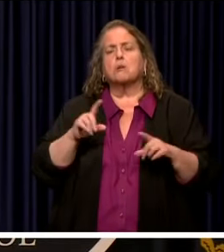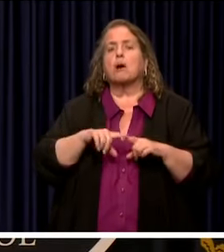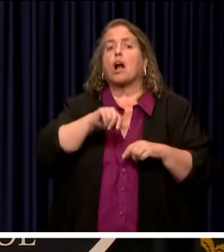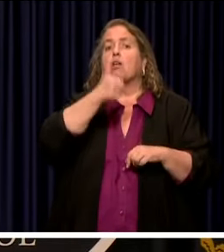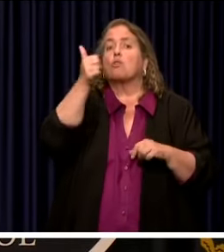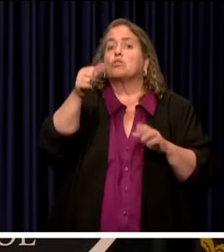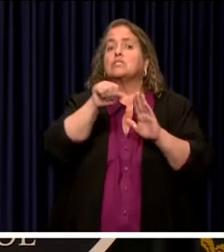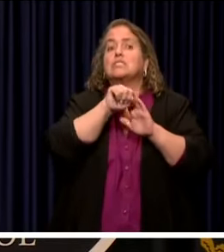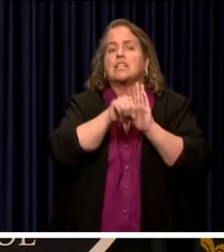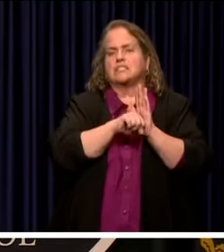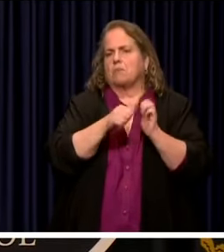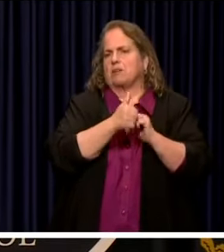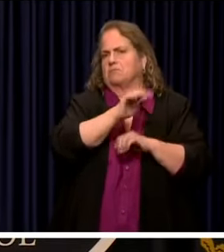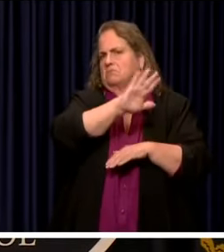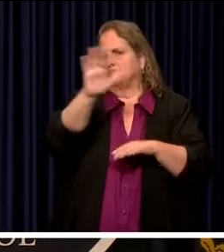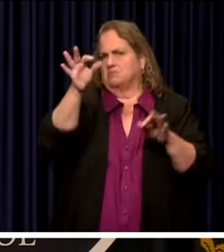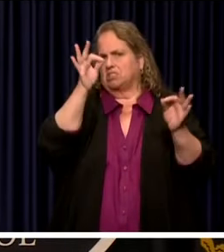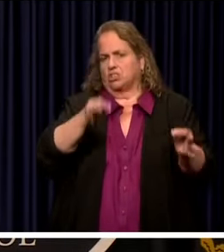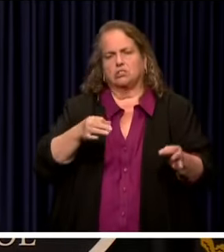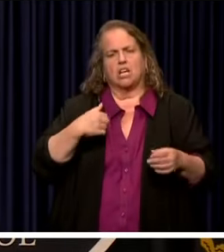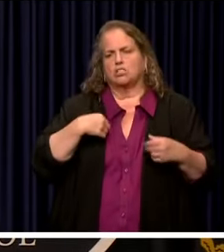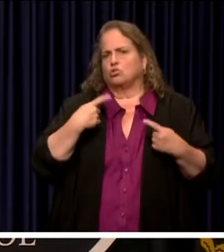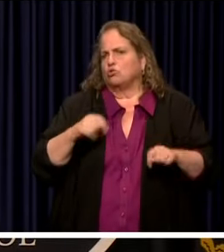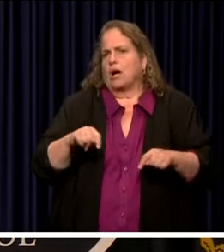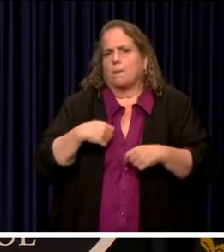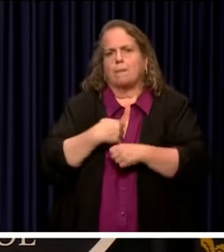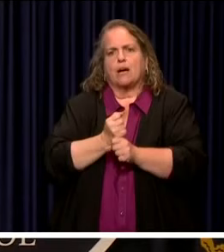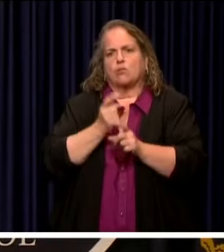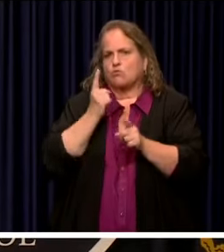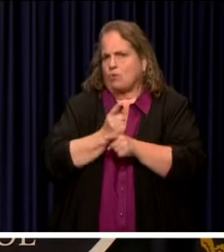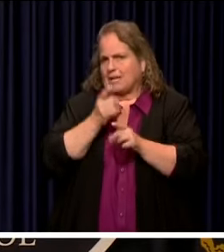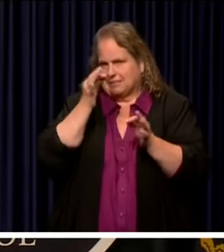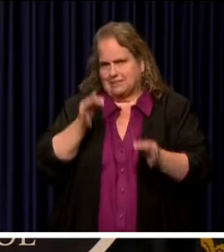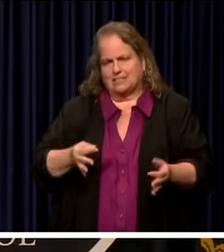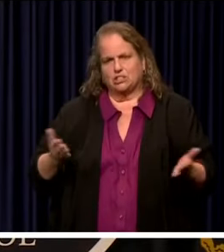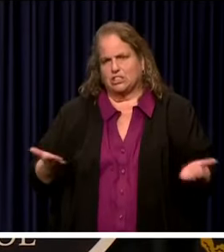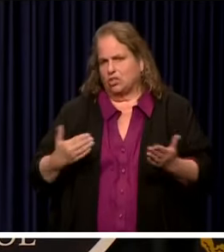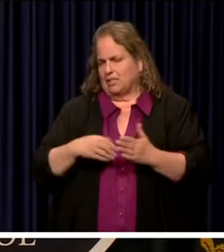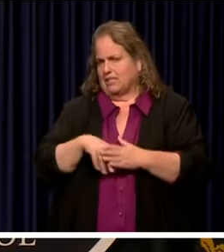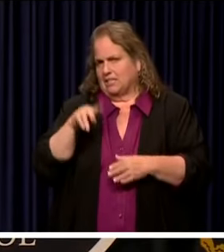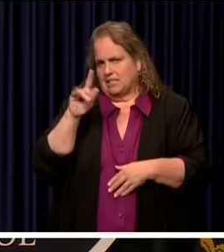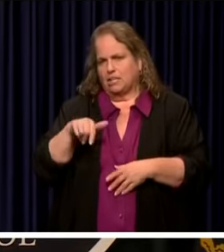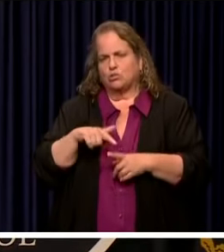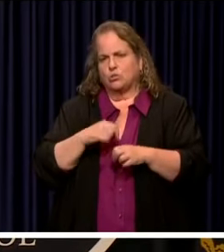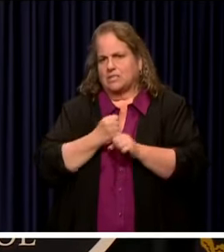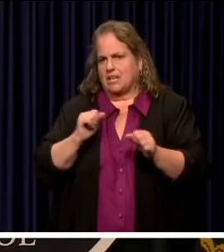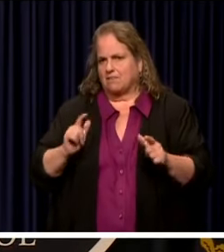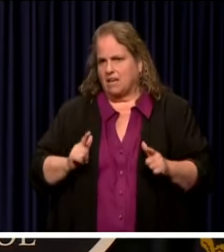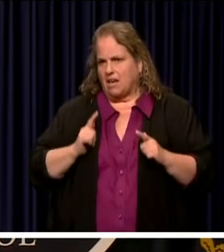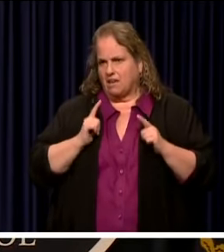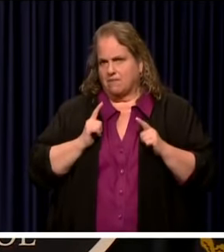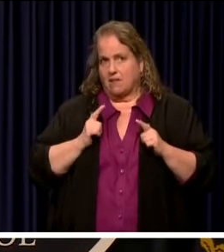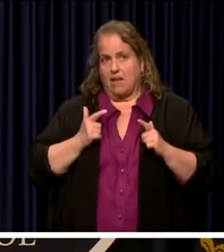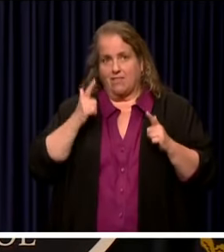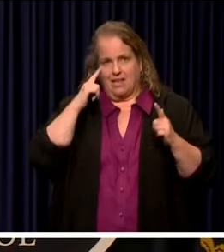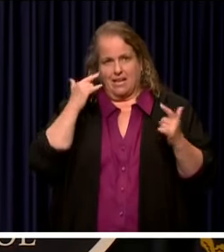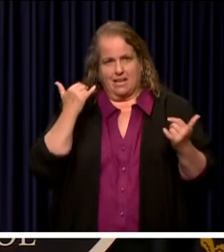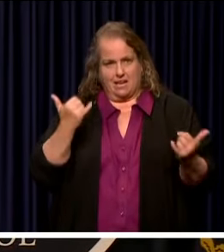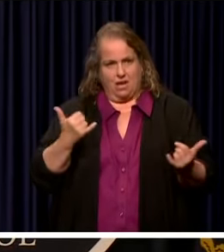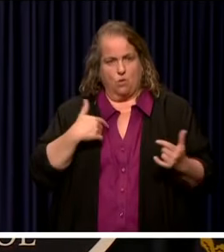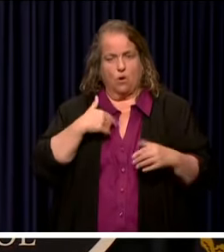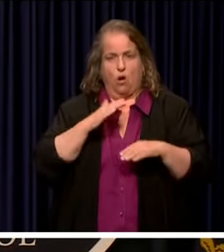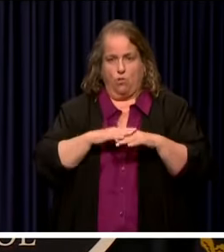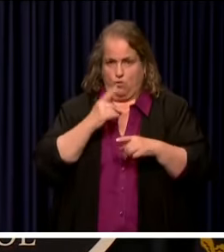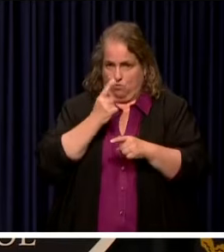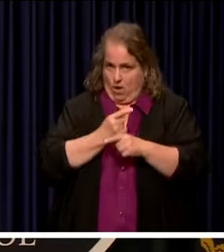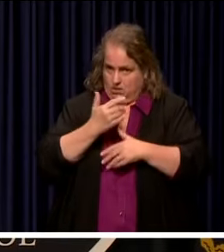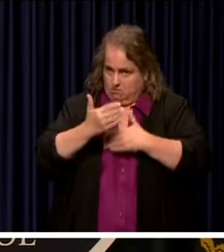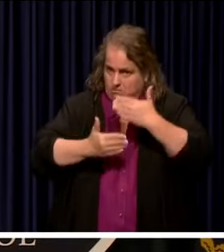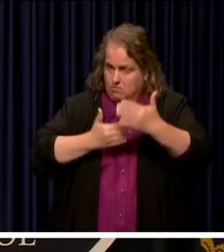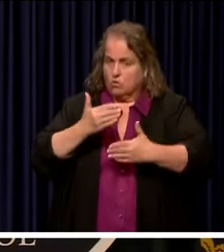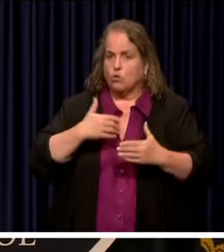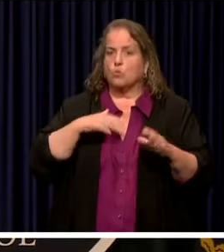THE CORN TOP'S RIPE AND THE